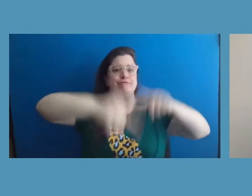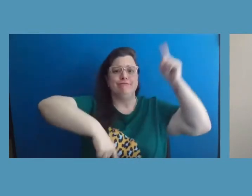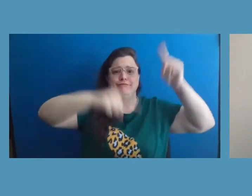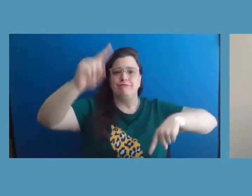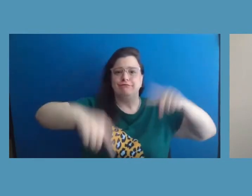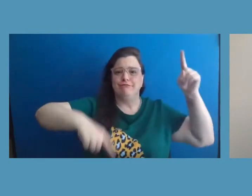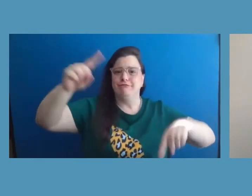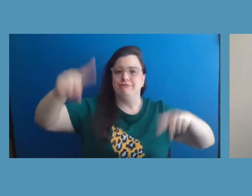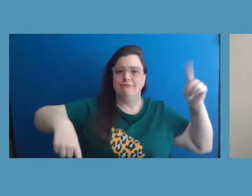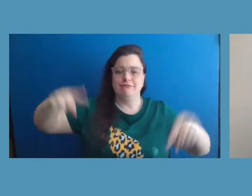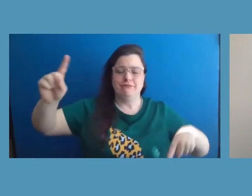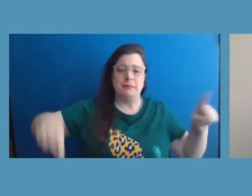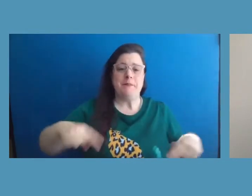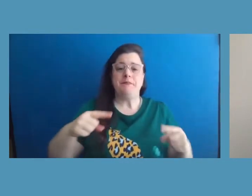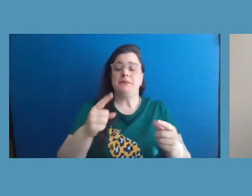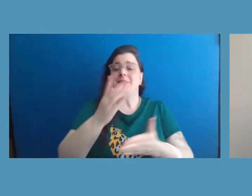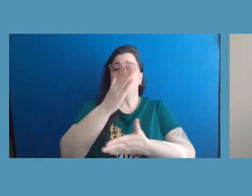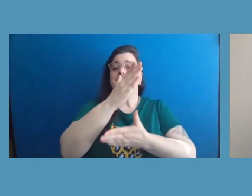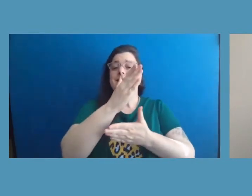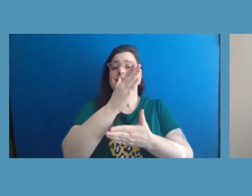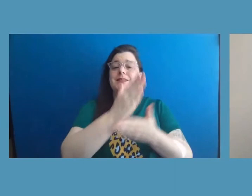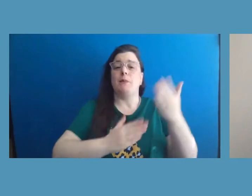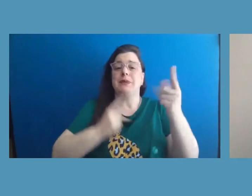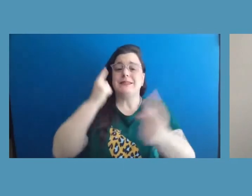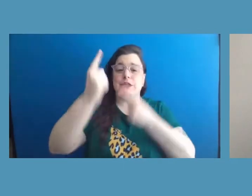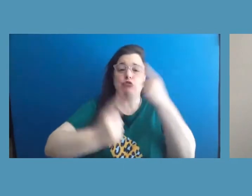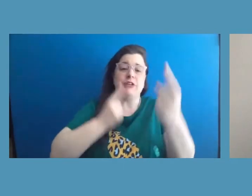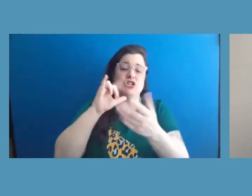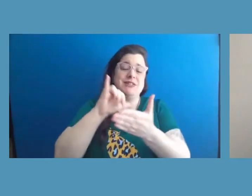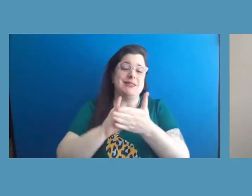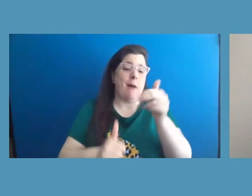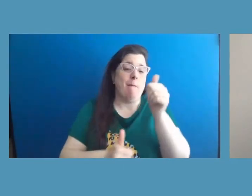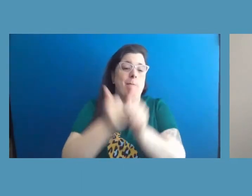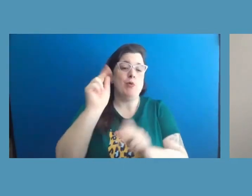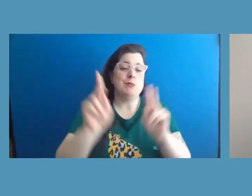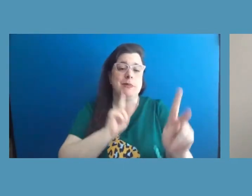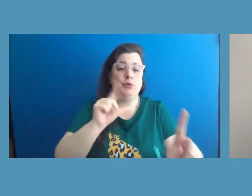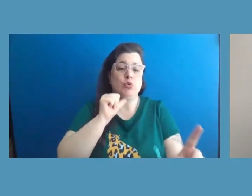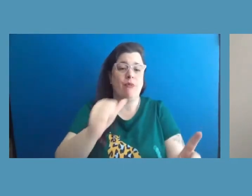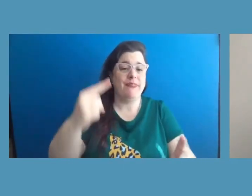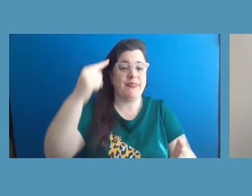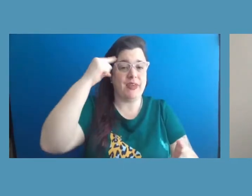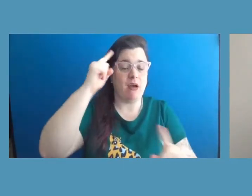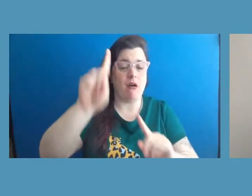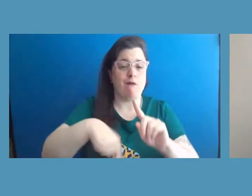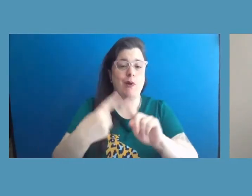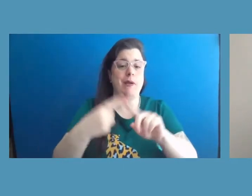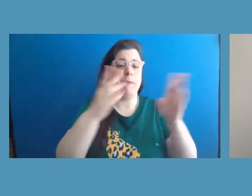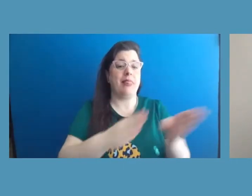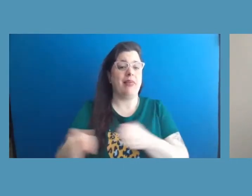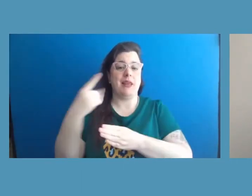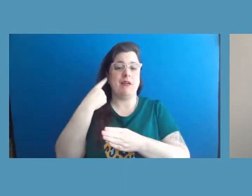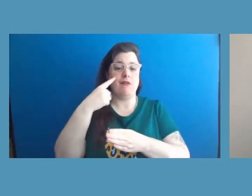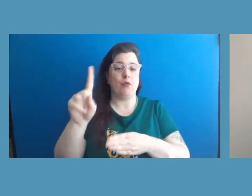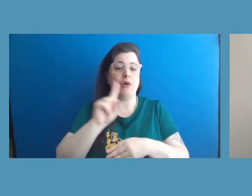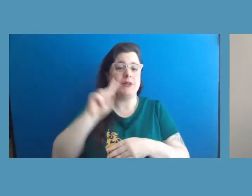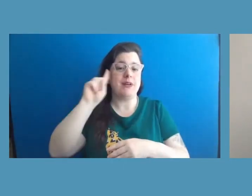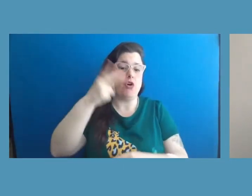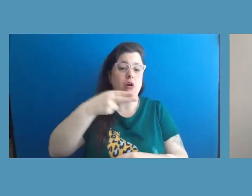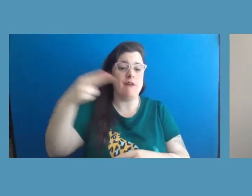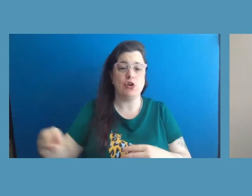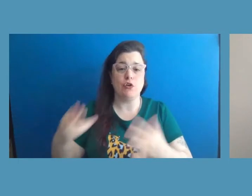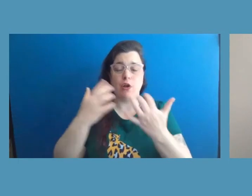Deaf and disabled people are -- they come in a different variety. Sometimes we do not